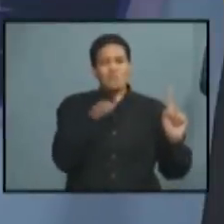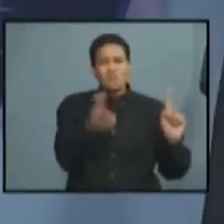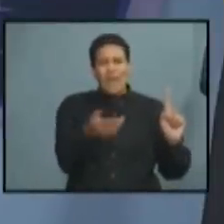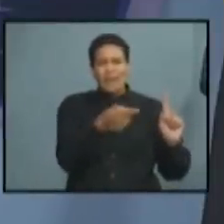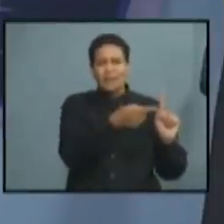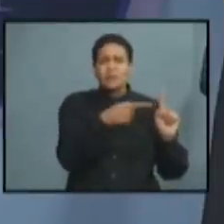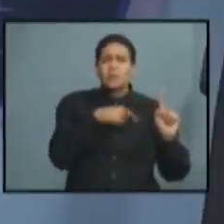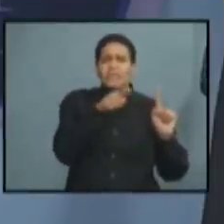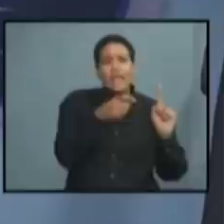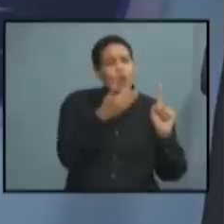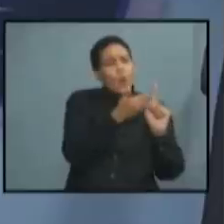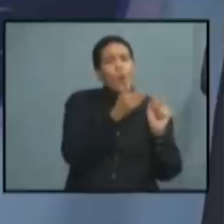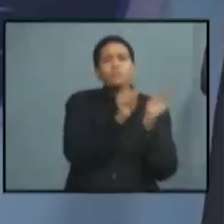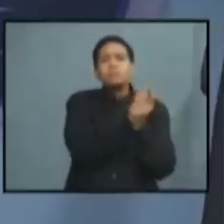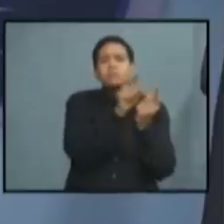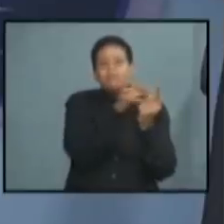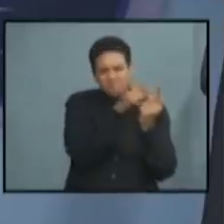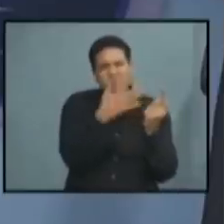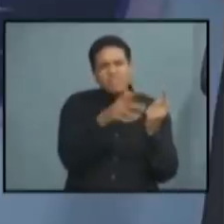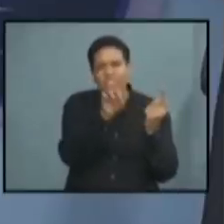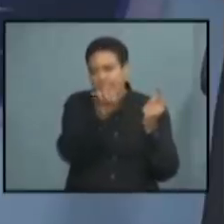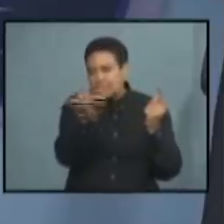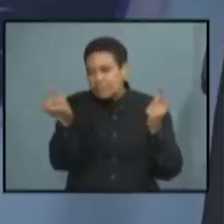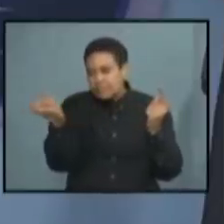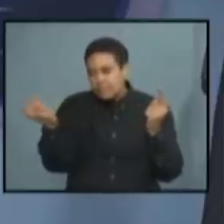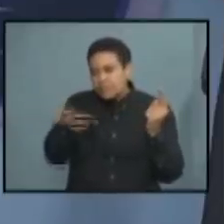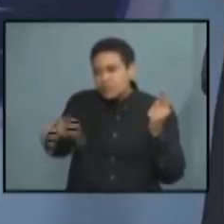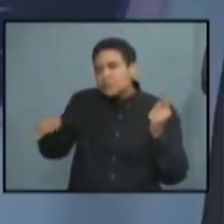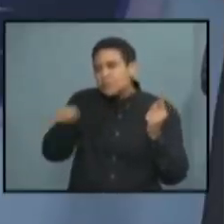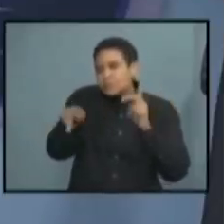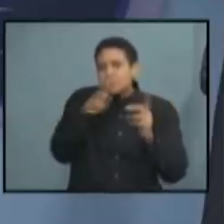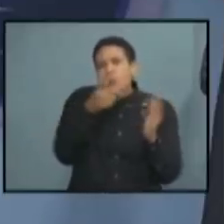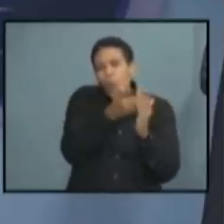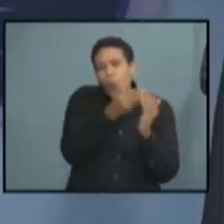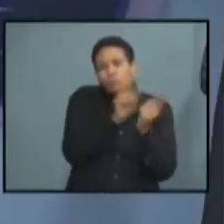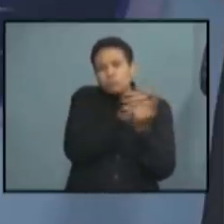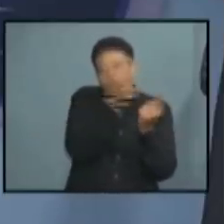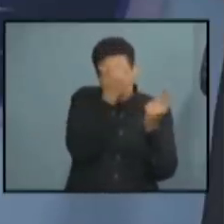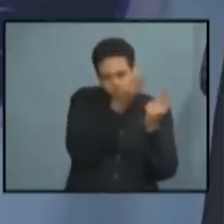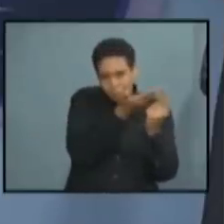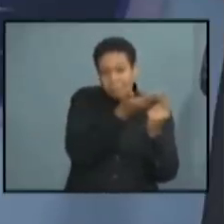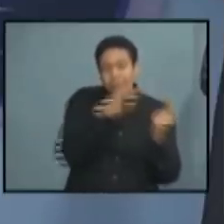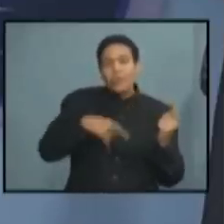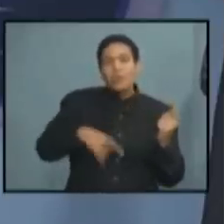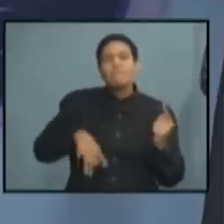the close contacts of that person and we have phone that there are four persons